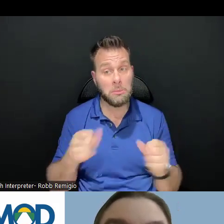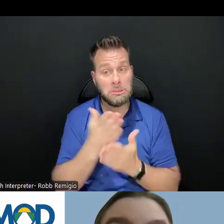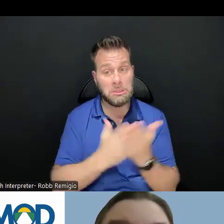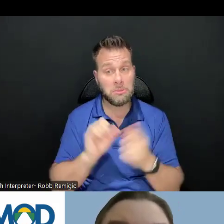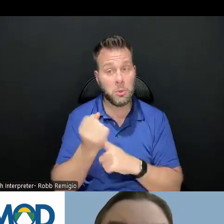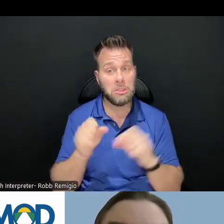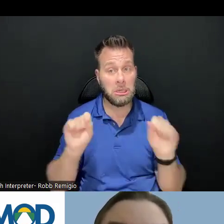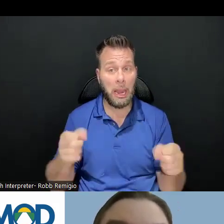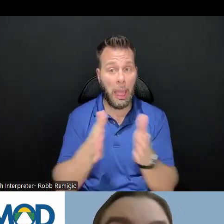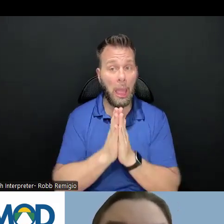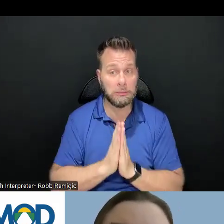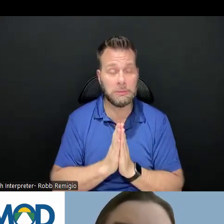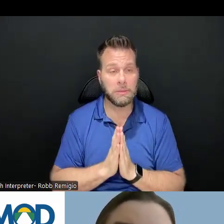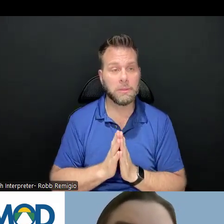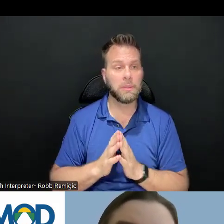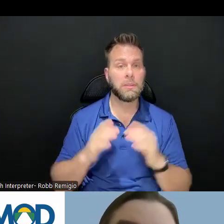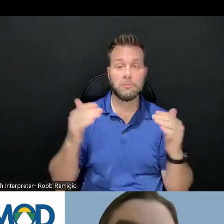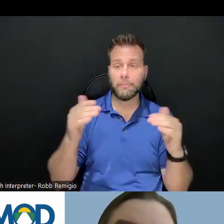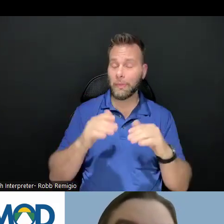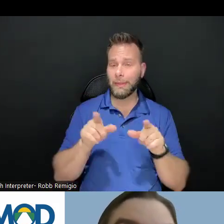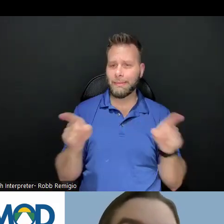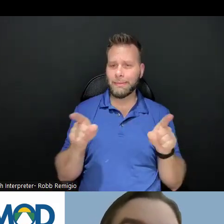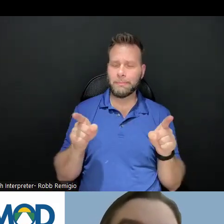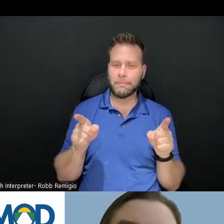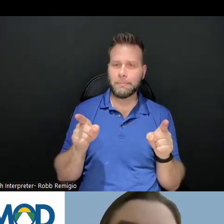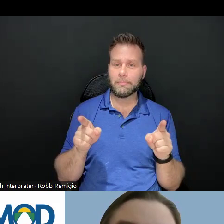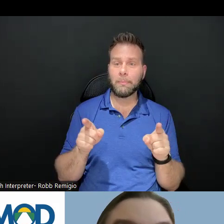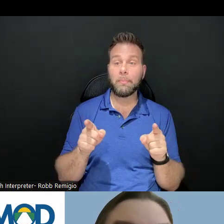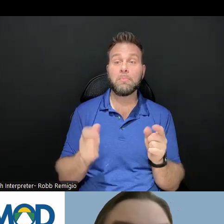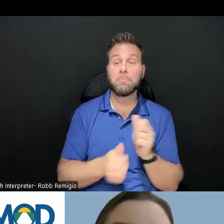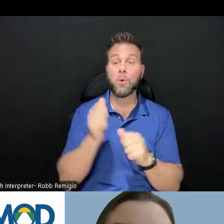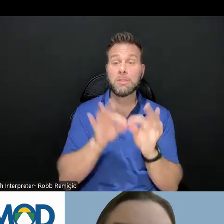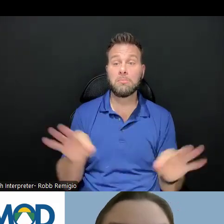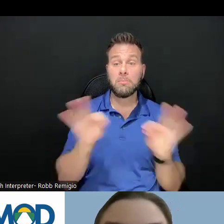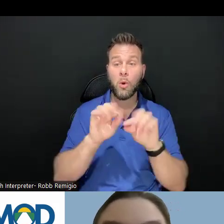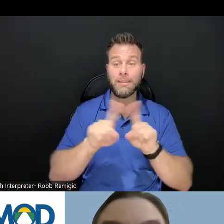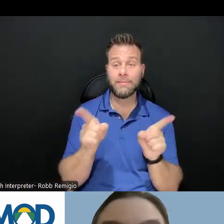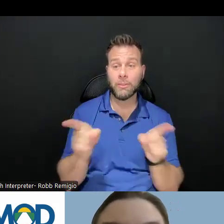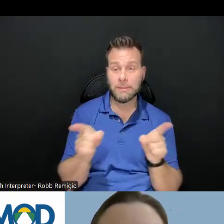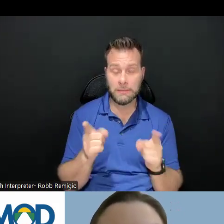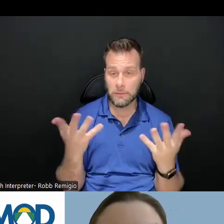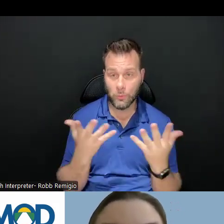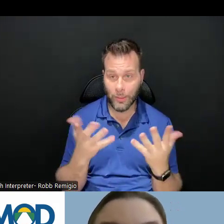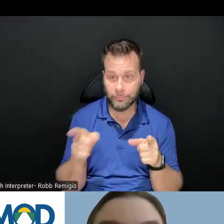in some situations. The most major difference to be aware of between effective